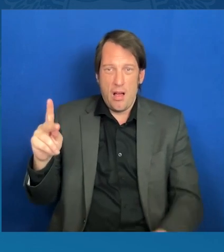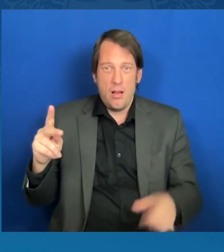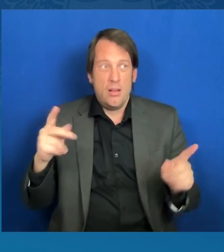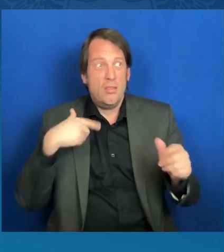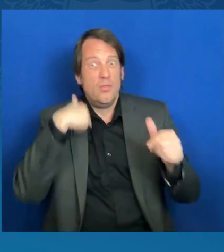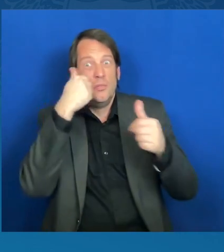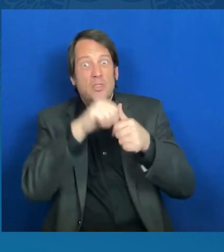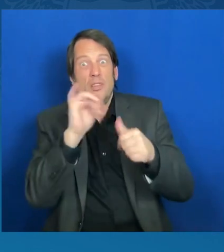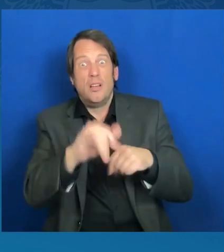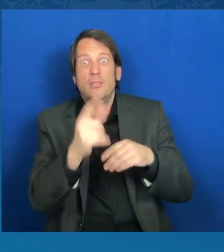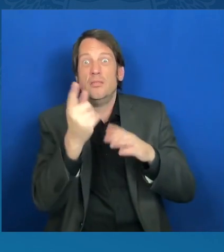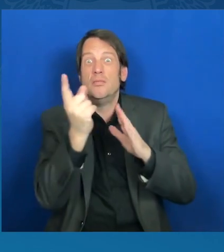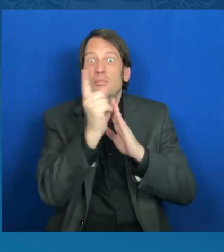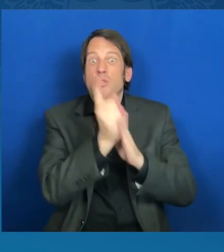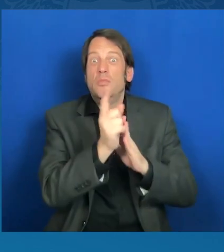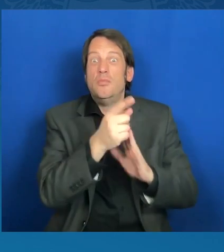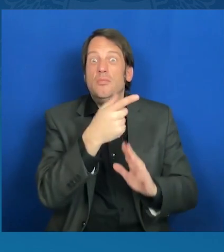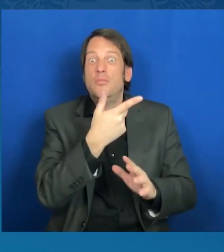in the hours after that occurred.